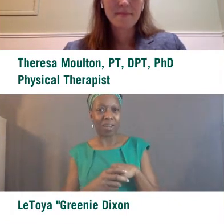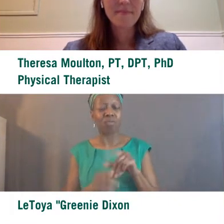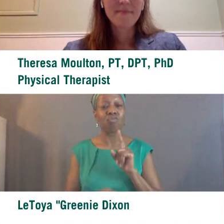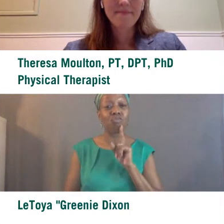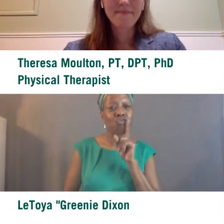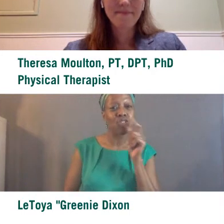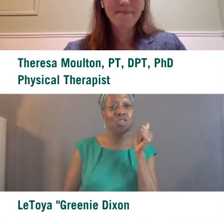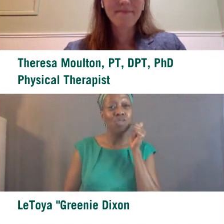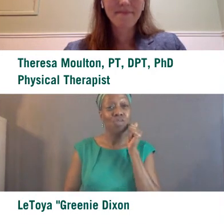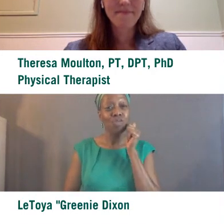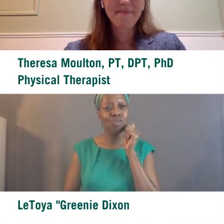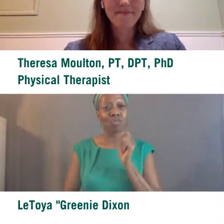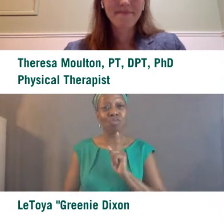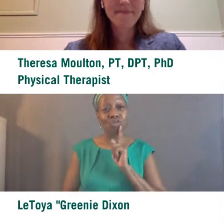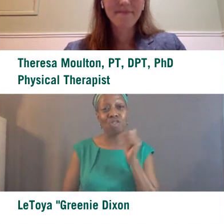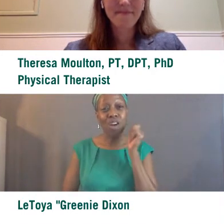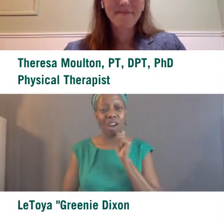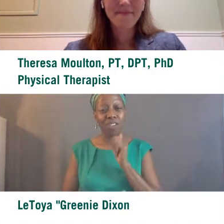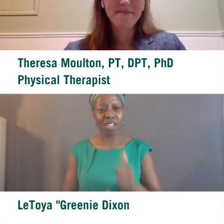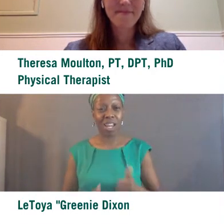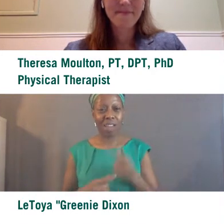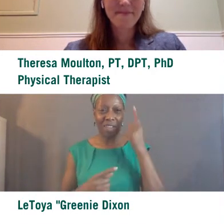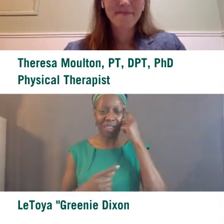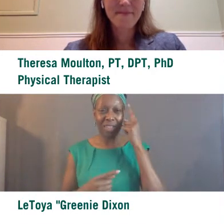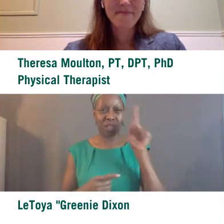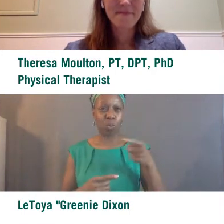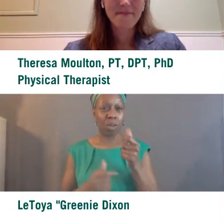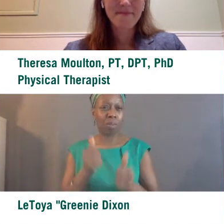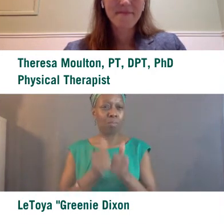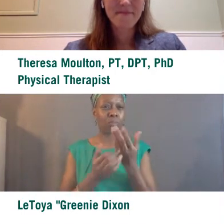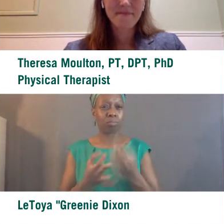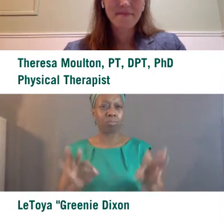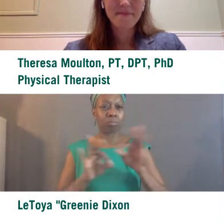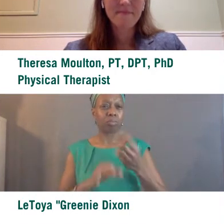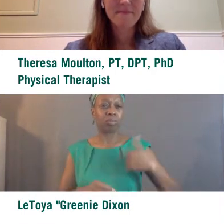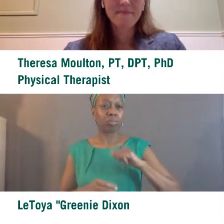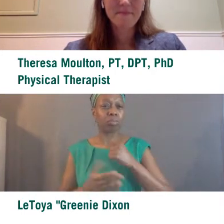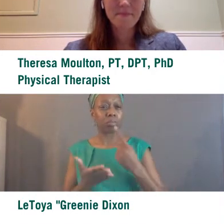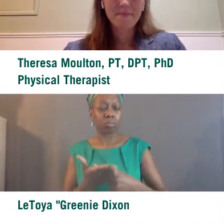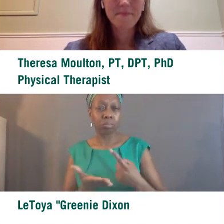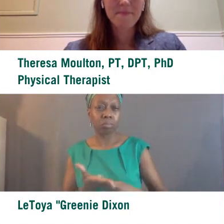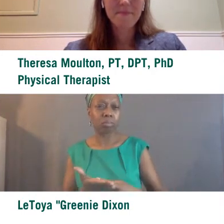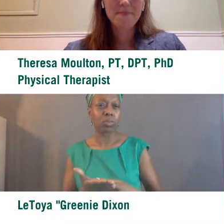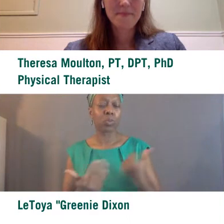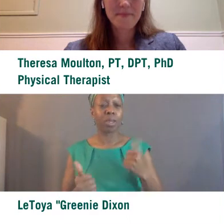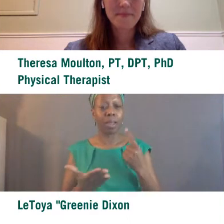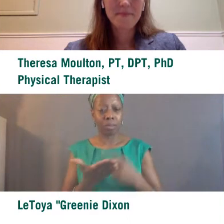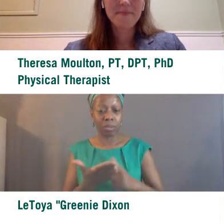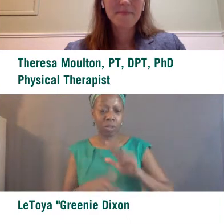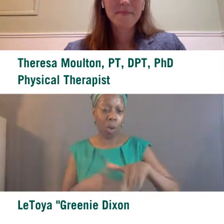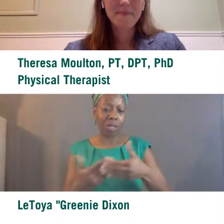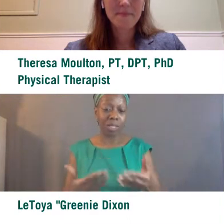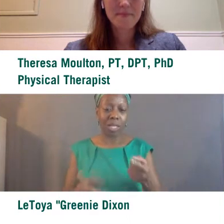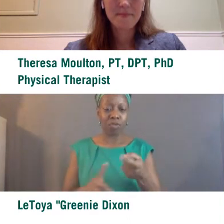And I think that's some of the most important things that we can actually discuss. We can talk about all of these things potentially in a theoretical framework